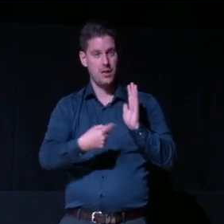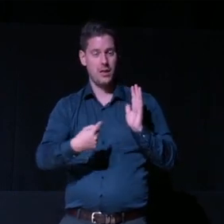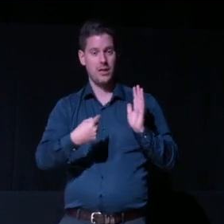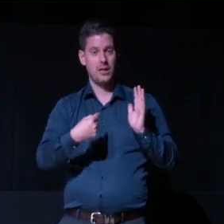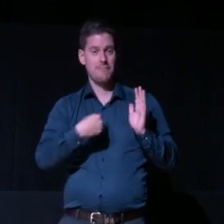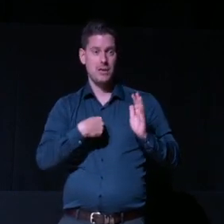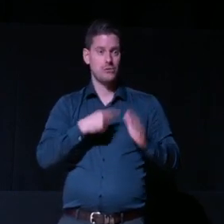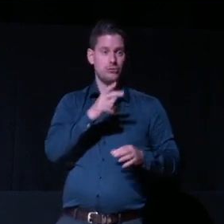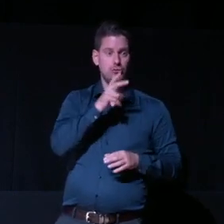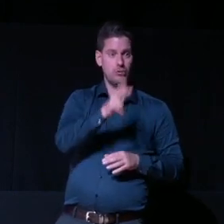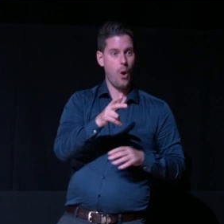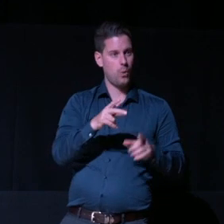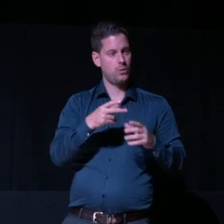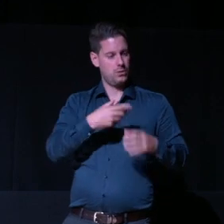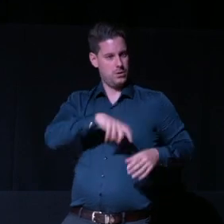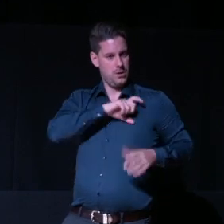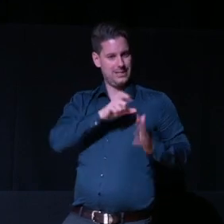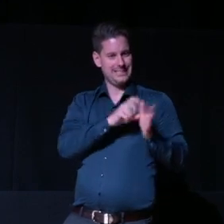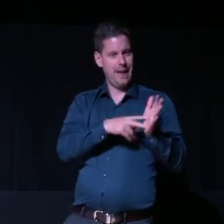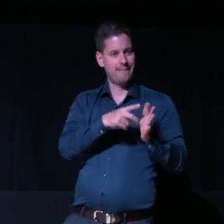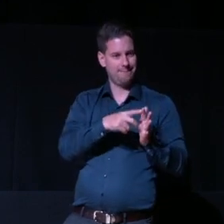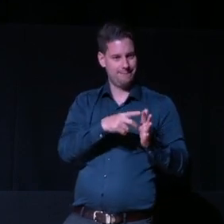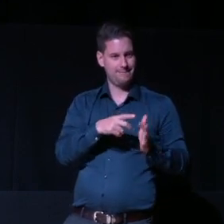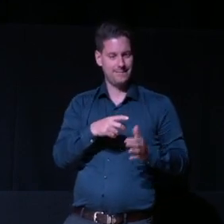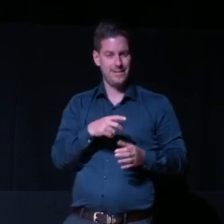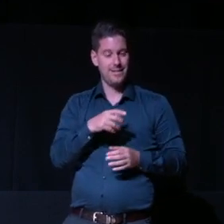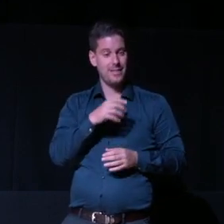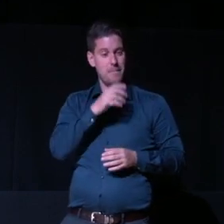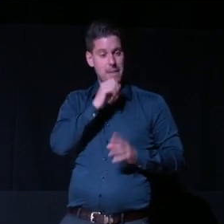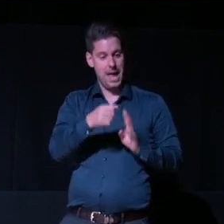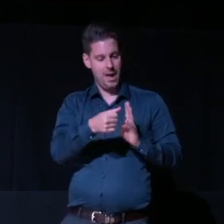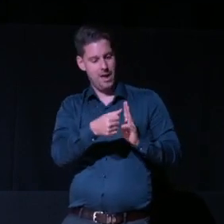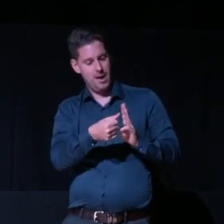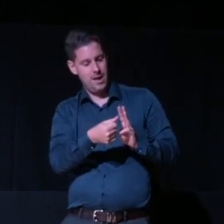would do a joke as Dave and the guy, maybe not straight after, but certainly at some point